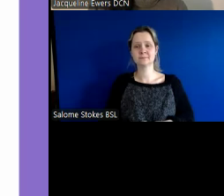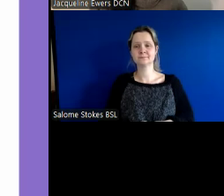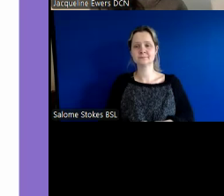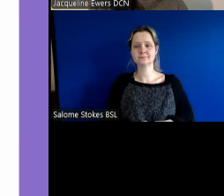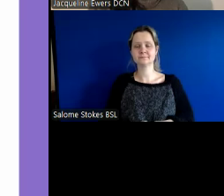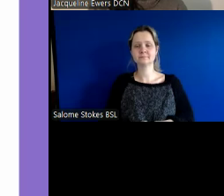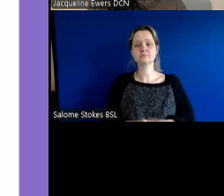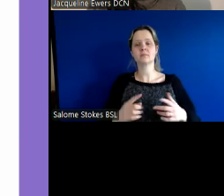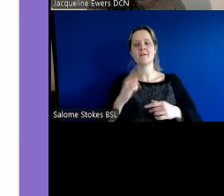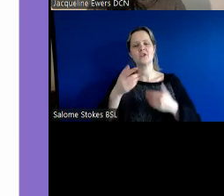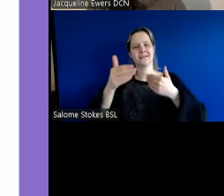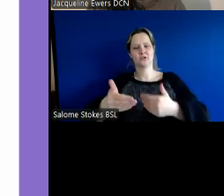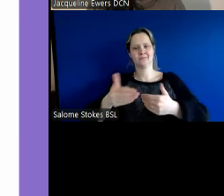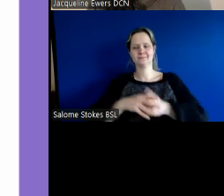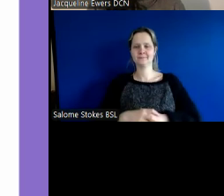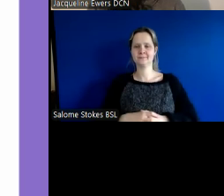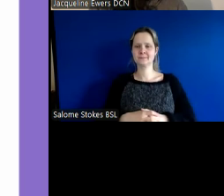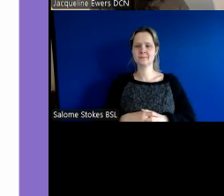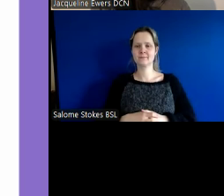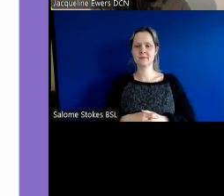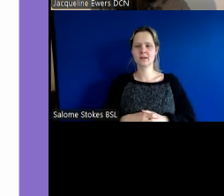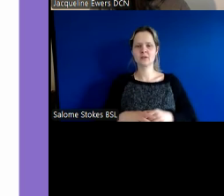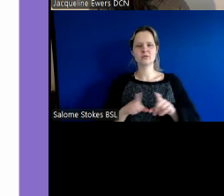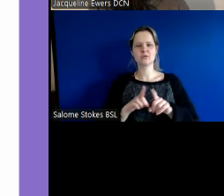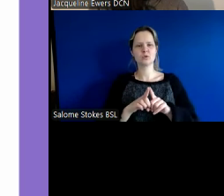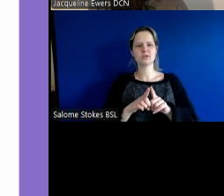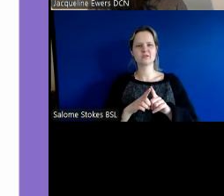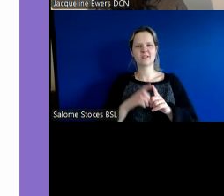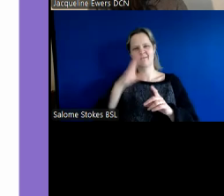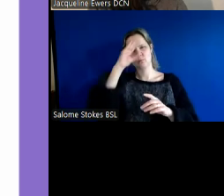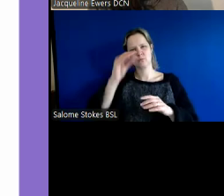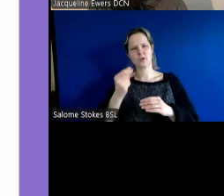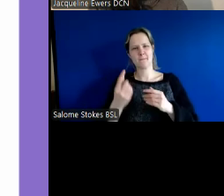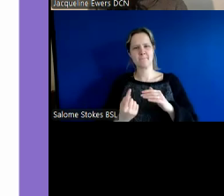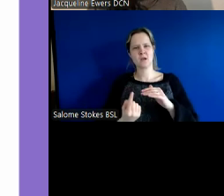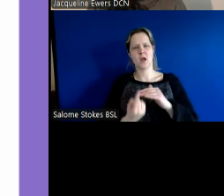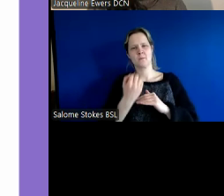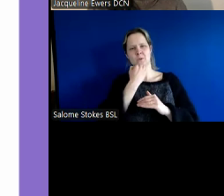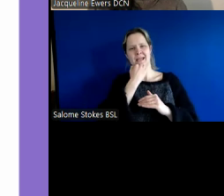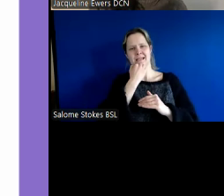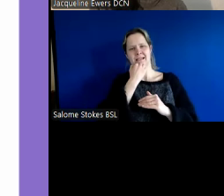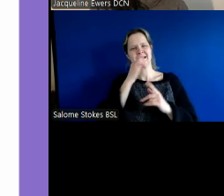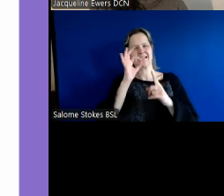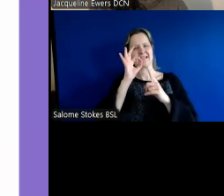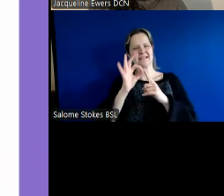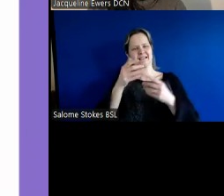That's our first section and some up-to-date stats on usage. In the second section,